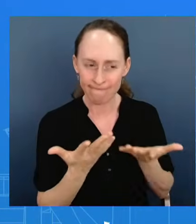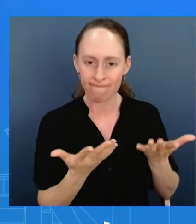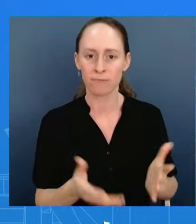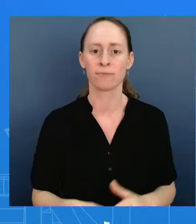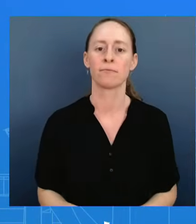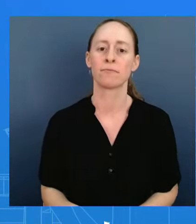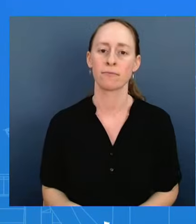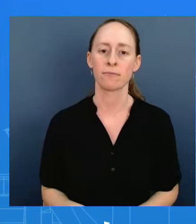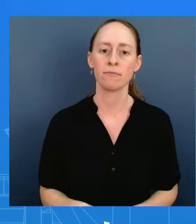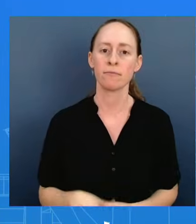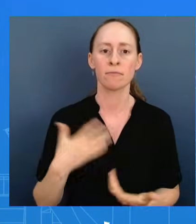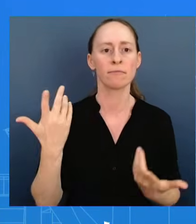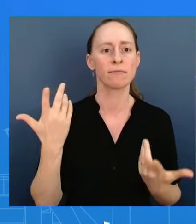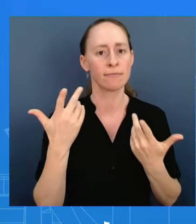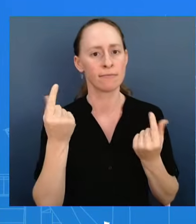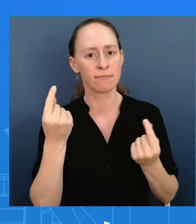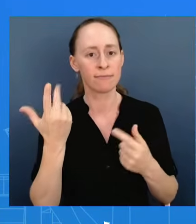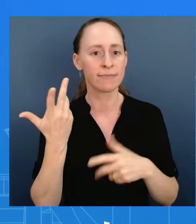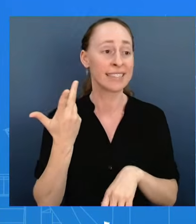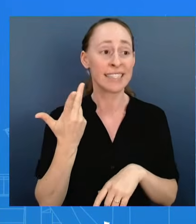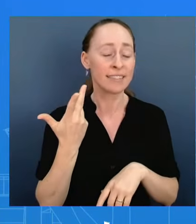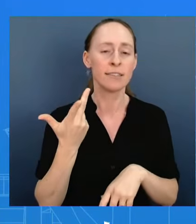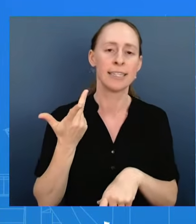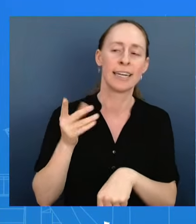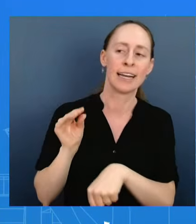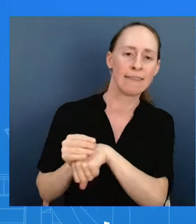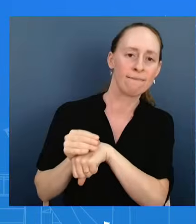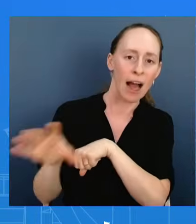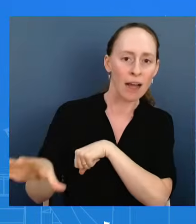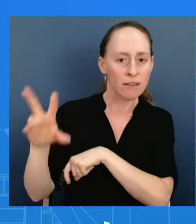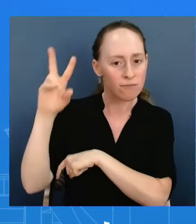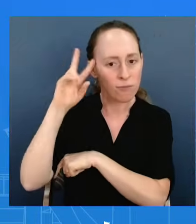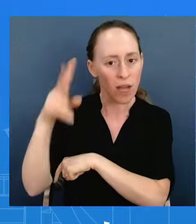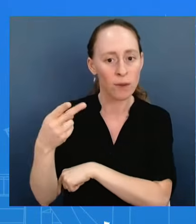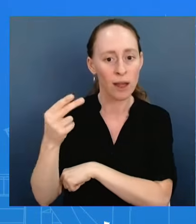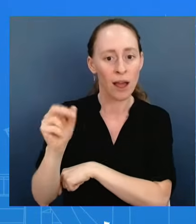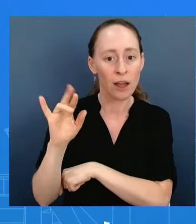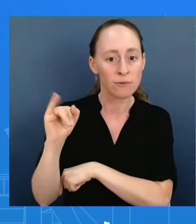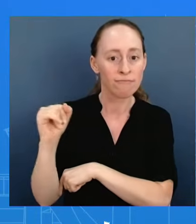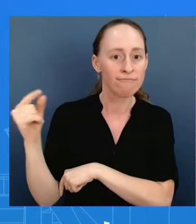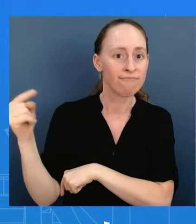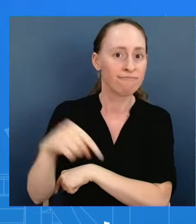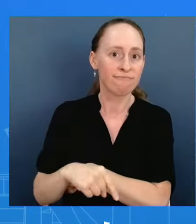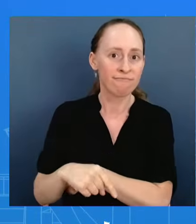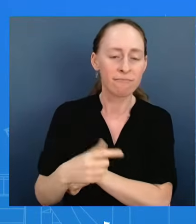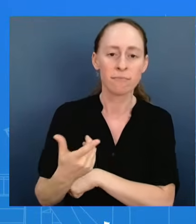Mr. Kirby: Well, she’s already at the White House. She’s already a key partner in our foreign policy objectives. The Press: As a commander in chief. If -- Mr. Kirby: I would tell --